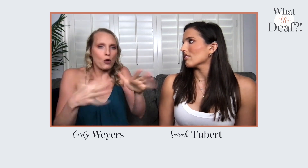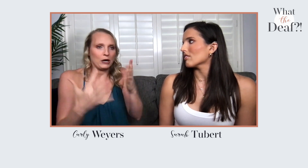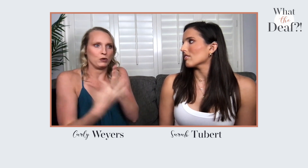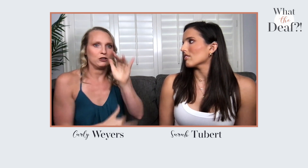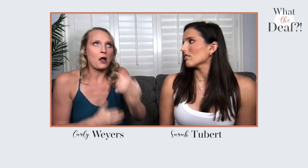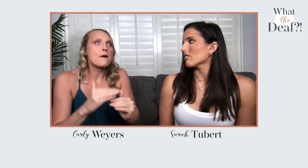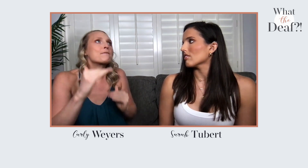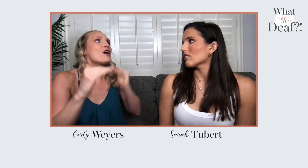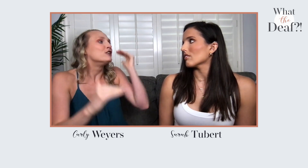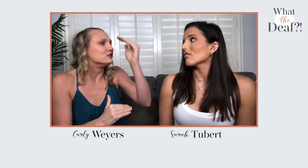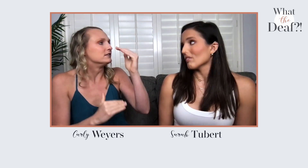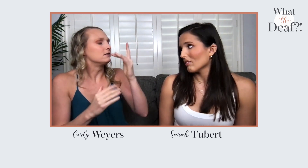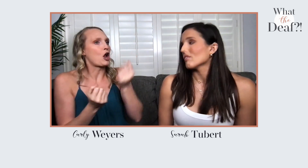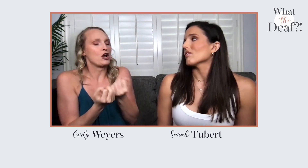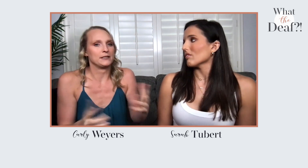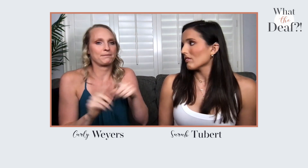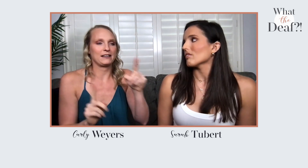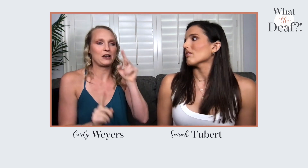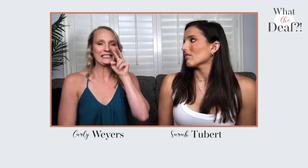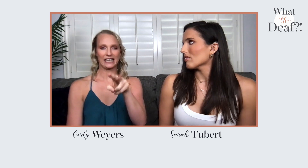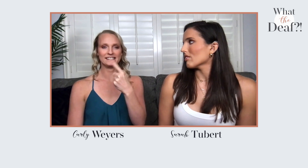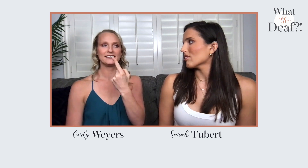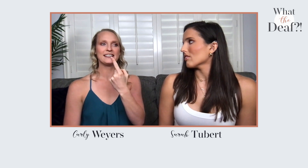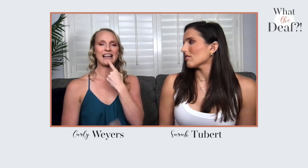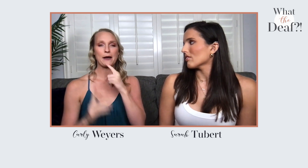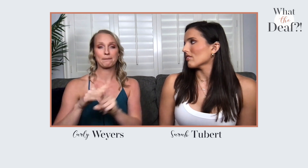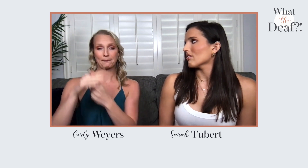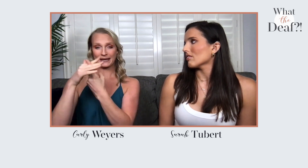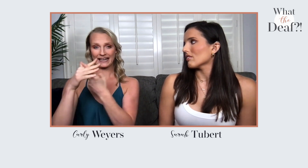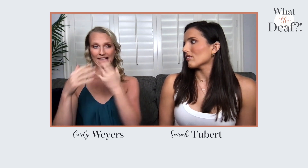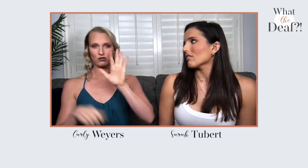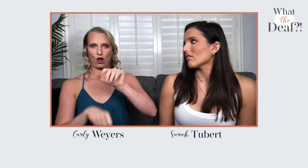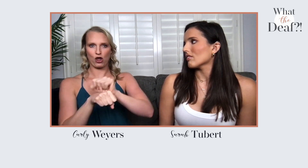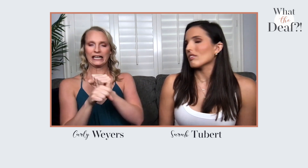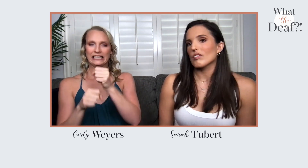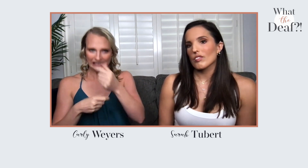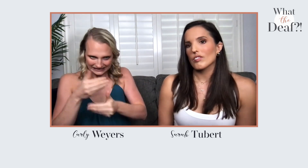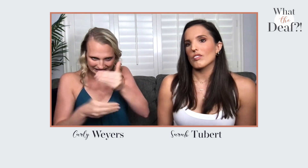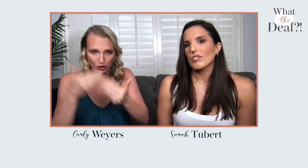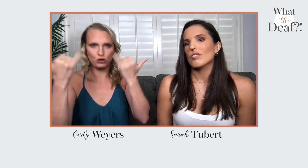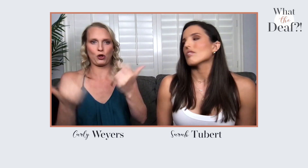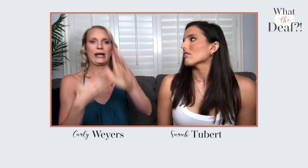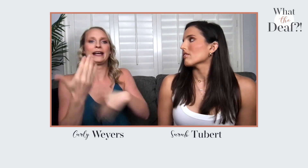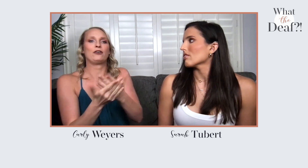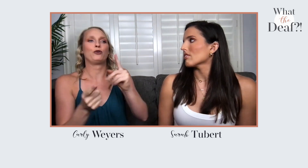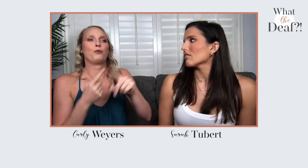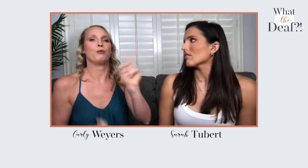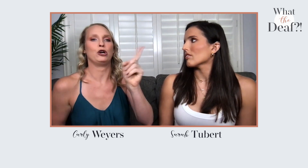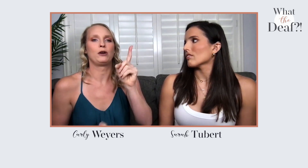we've already gone through so many things that are just exhausting. But seeing you say at the beginning of your career field was rough and now you've gotten to a point